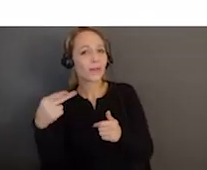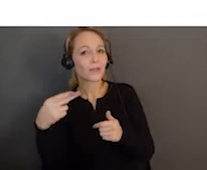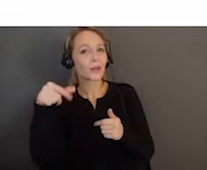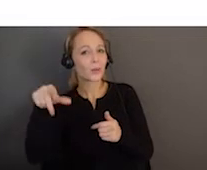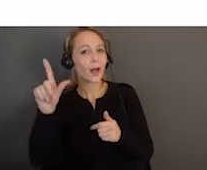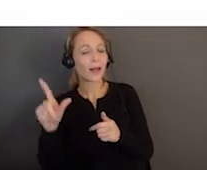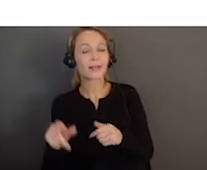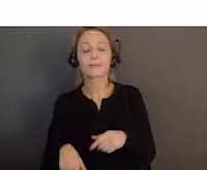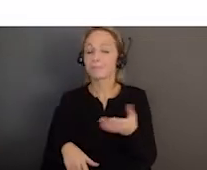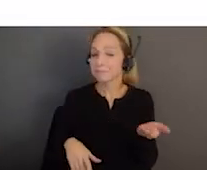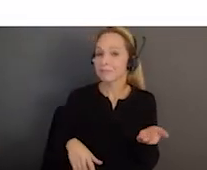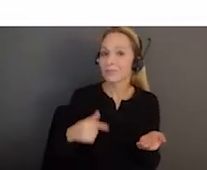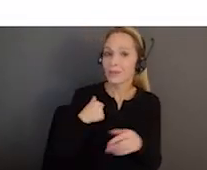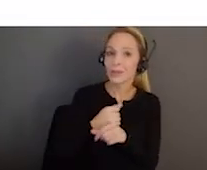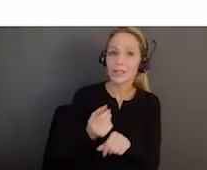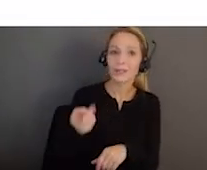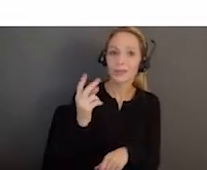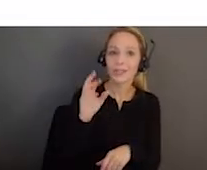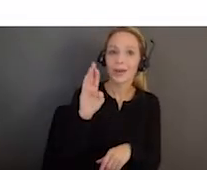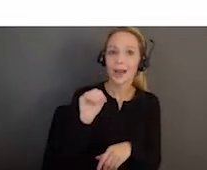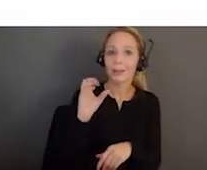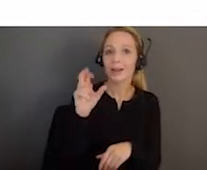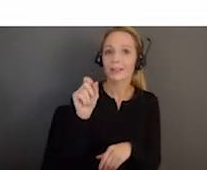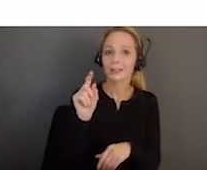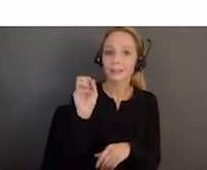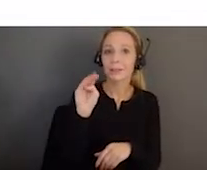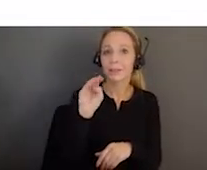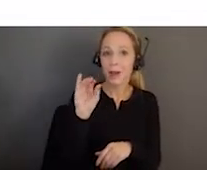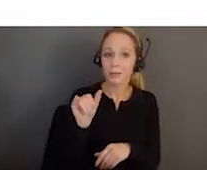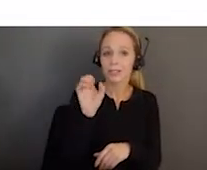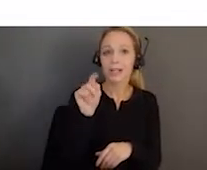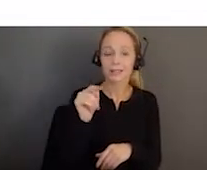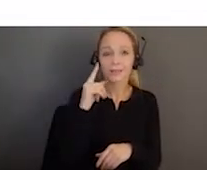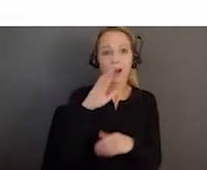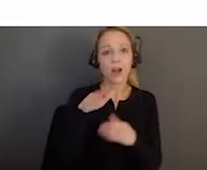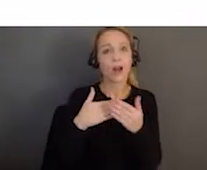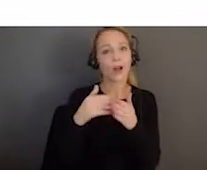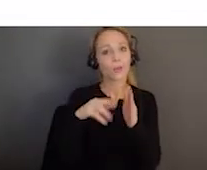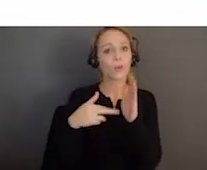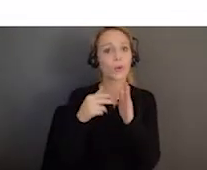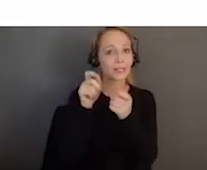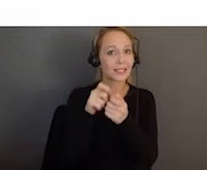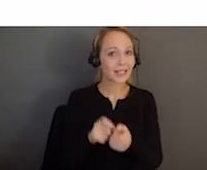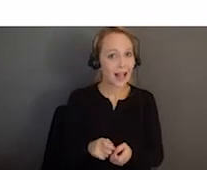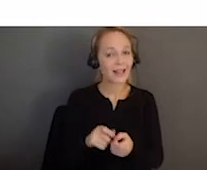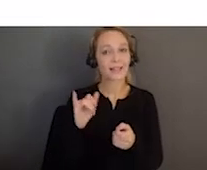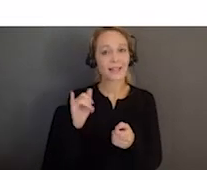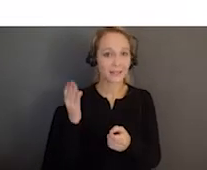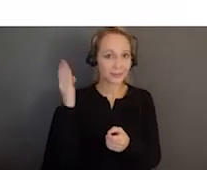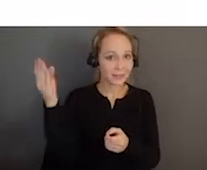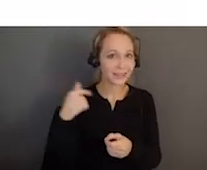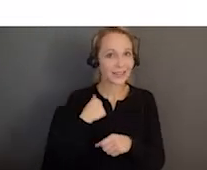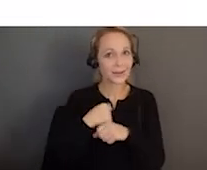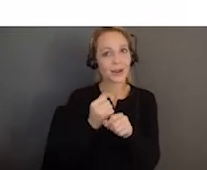SO I CREATED TWO CRM CUSTOM OBJECTS. AND I CREATED ASSOCIATIONS BETWEEN THEM.